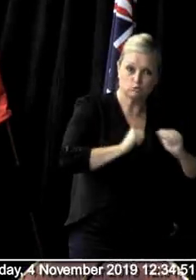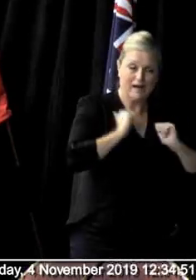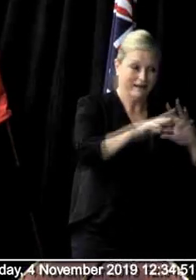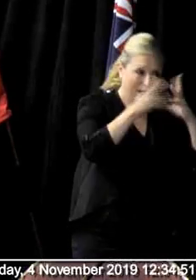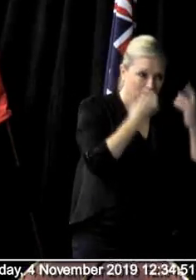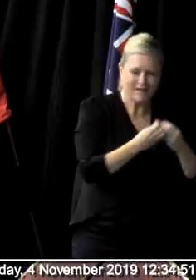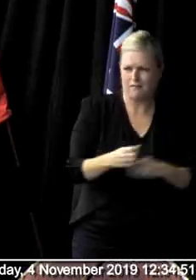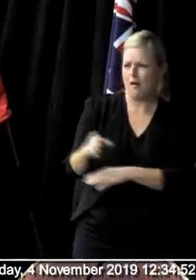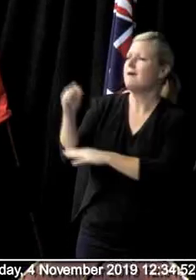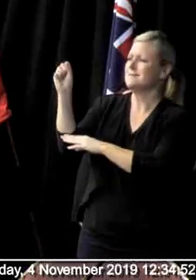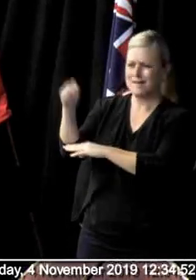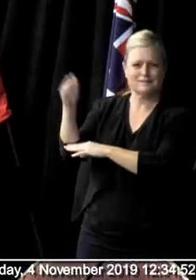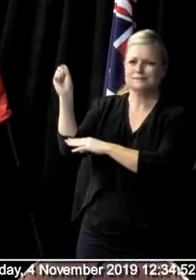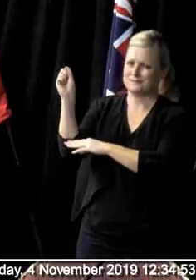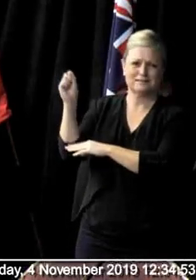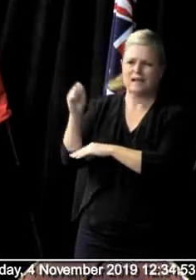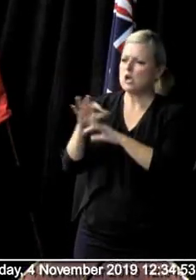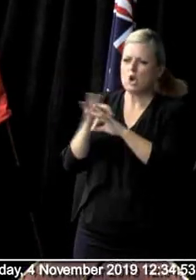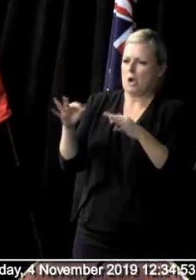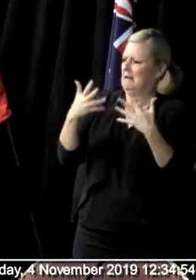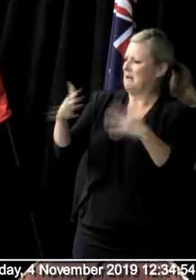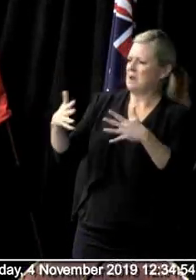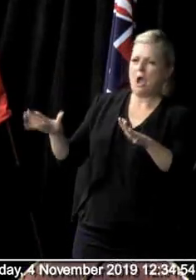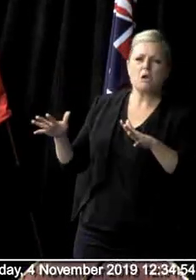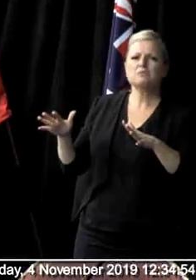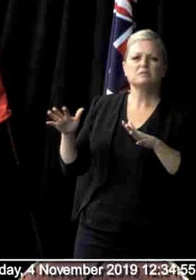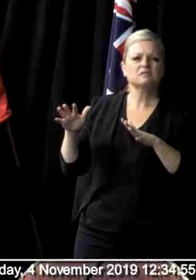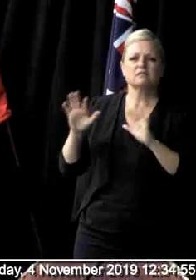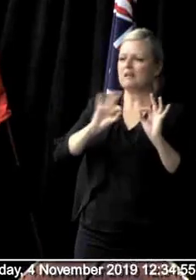Okay. Teachers weren’t left as islands, they were part of a cohort that worked